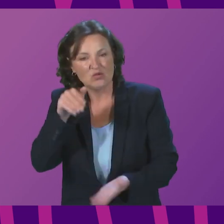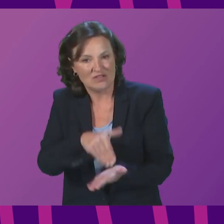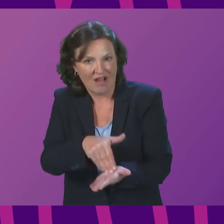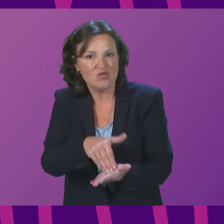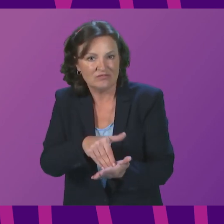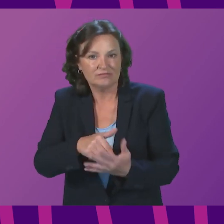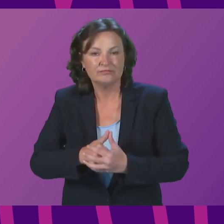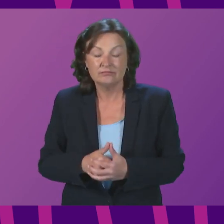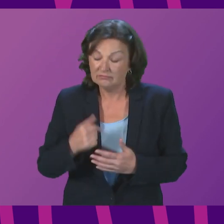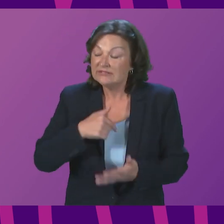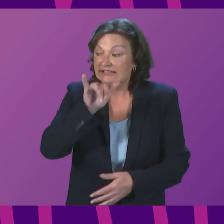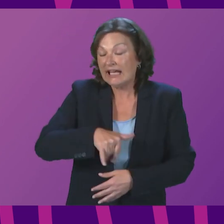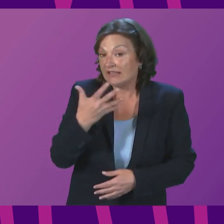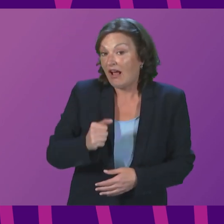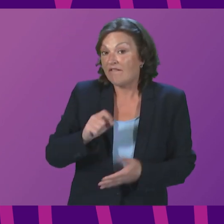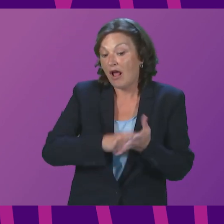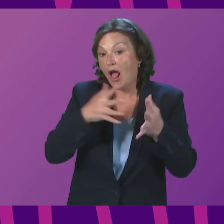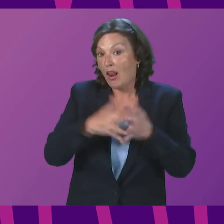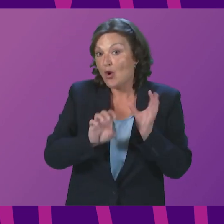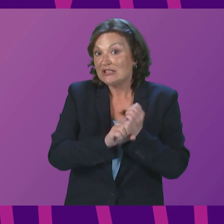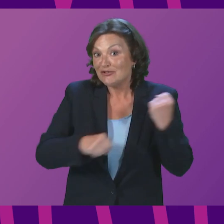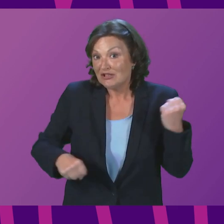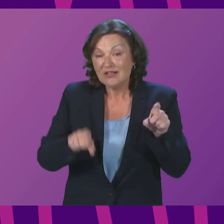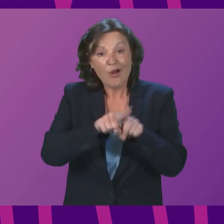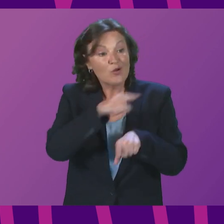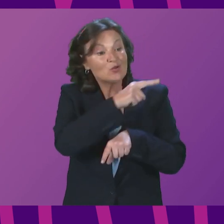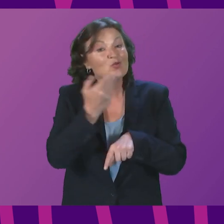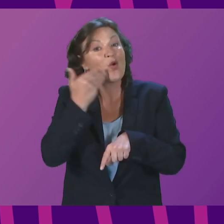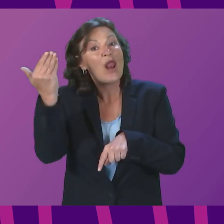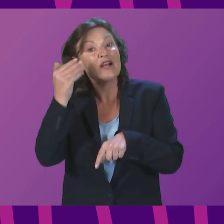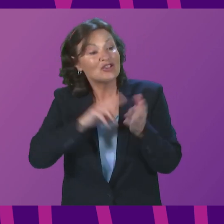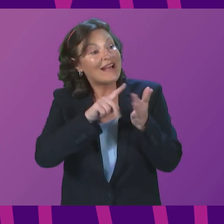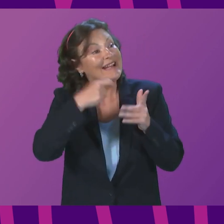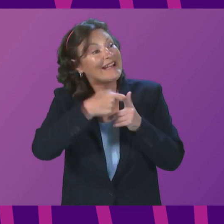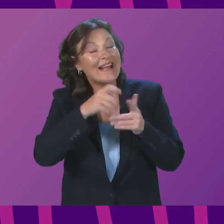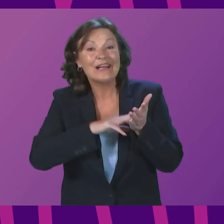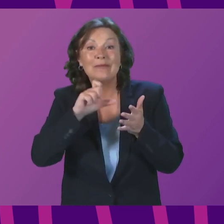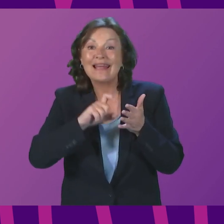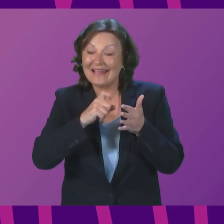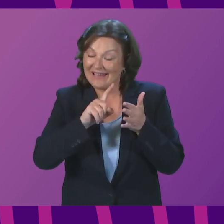Not only that, Nick McKerrell and I were in the same class at Glasgow university when we studied law.